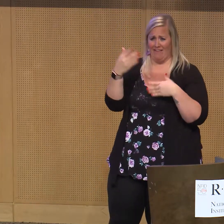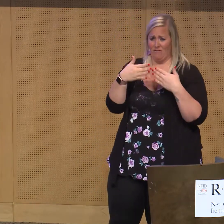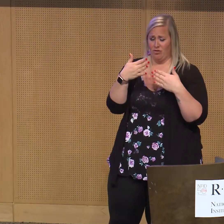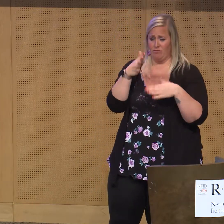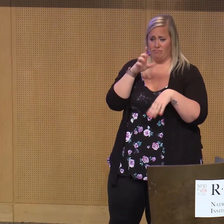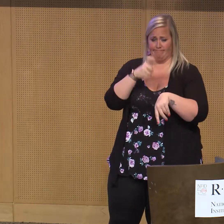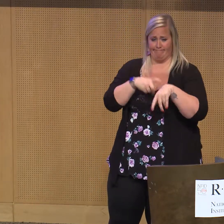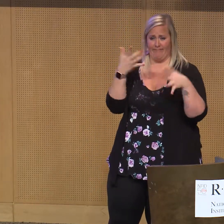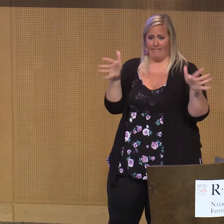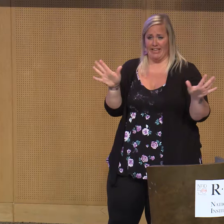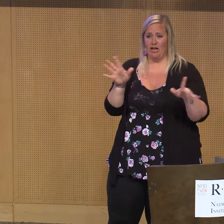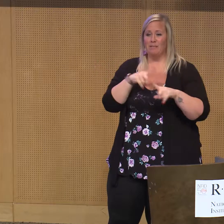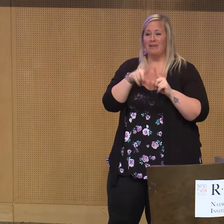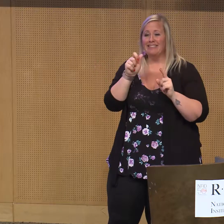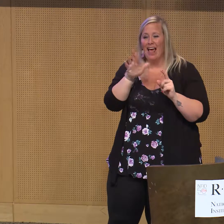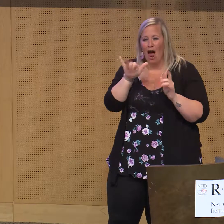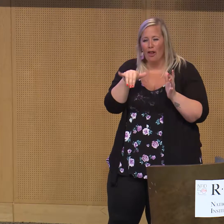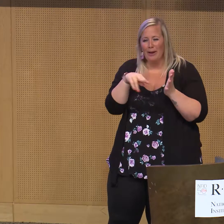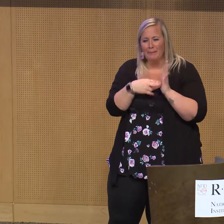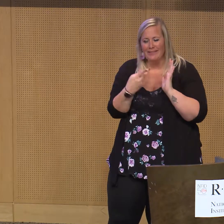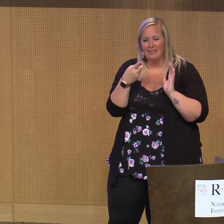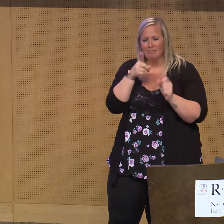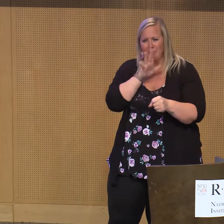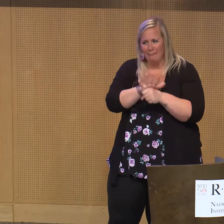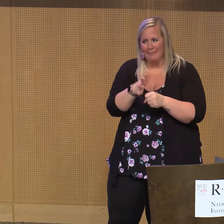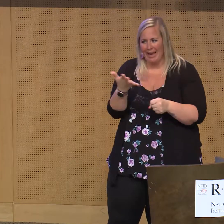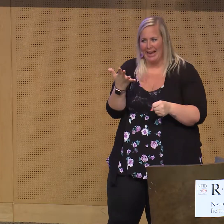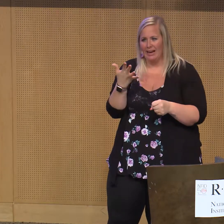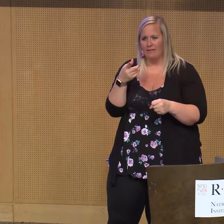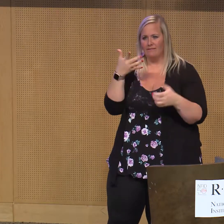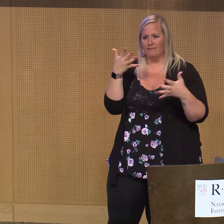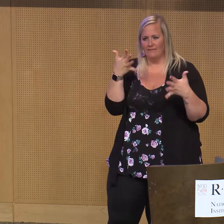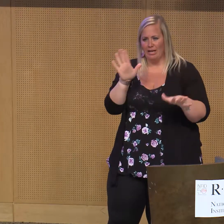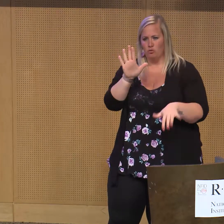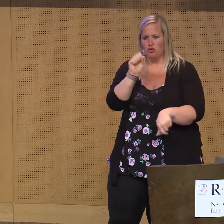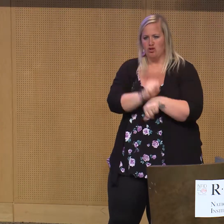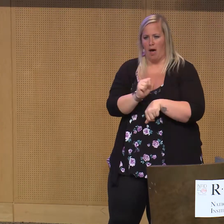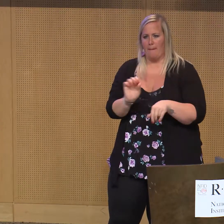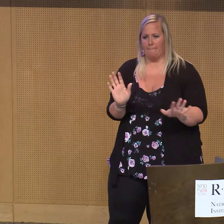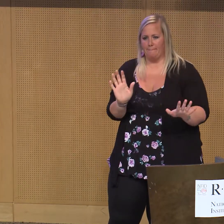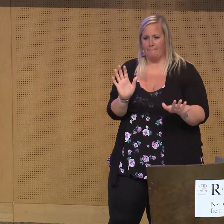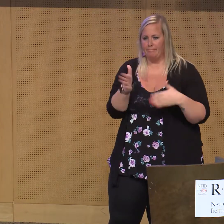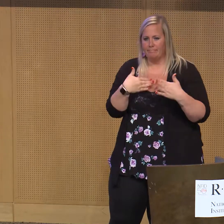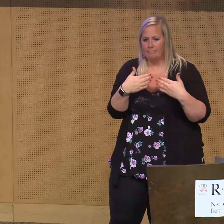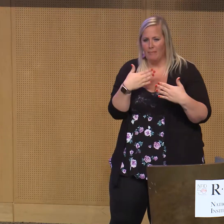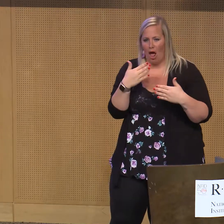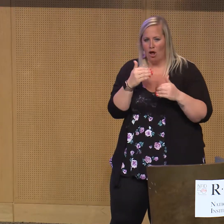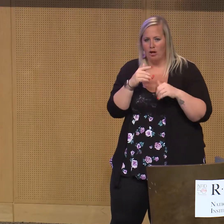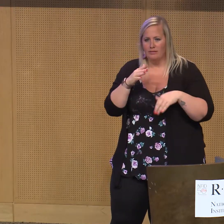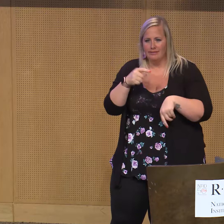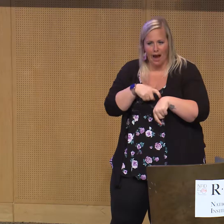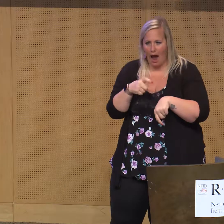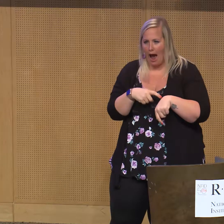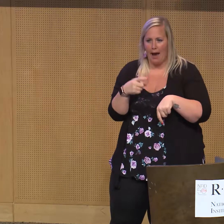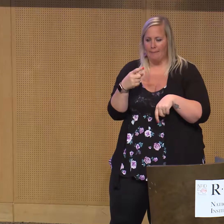If you are paid hourly, then sure, 5:00 comes and you clock out, but you do need to be committed to complete your job.